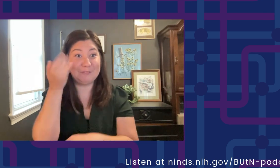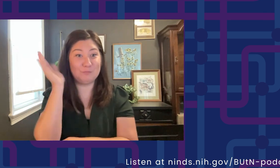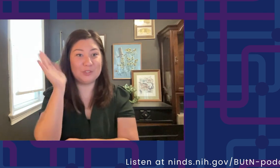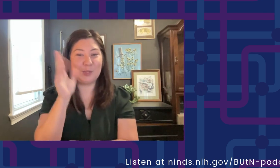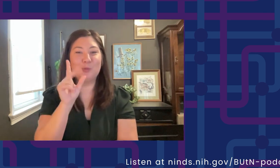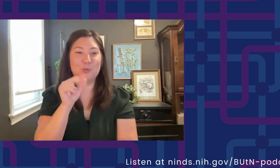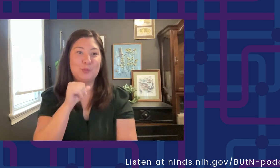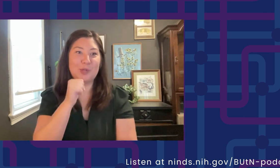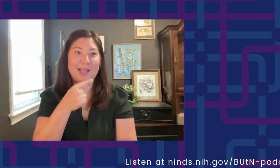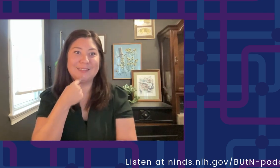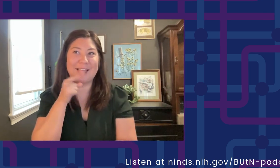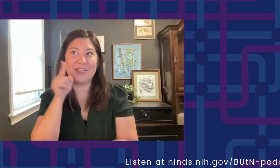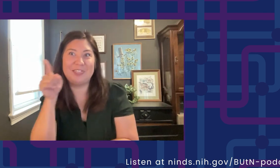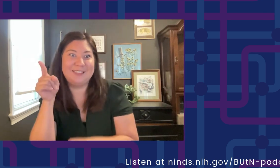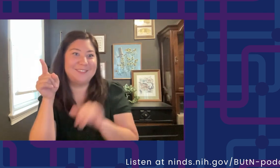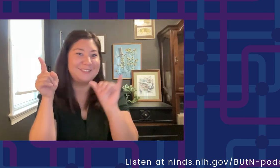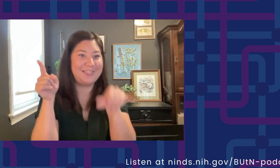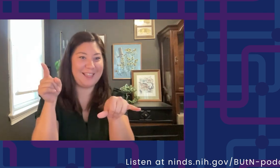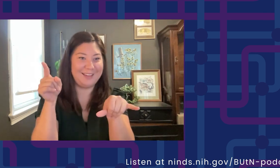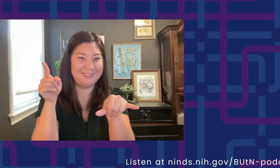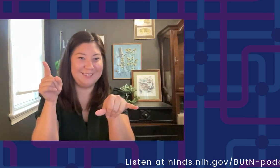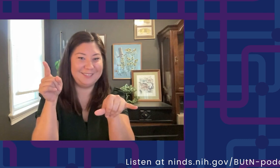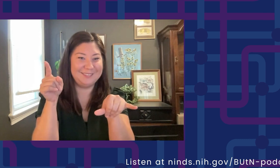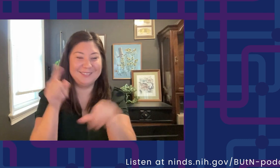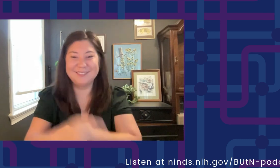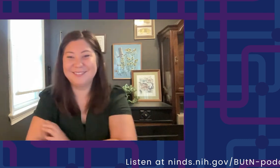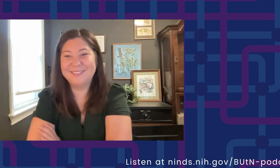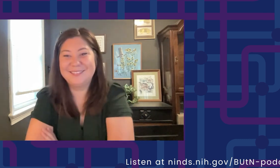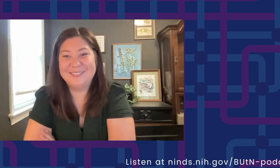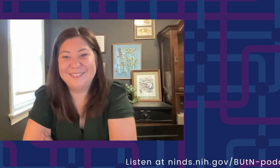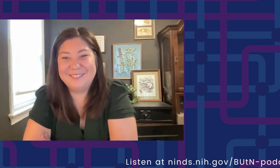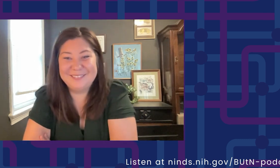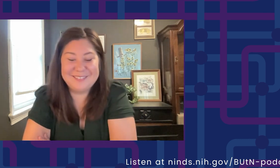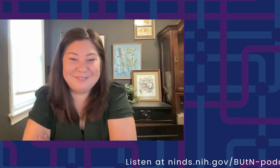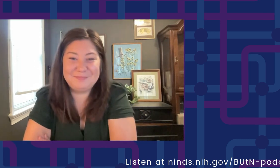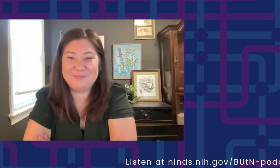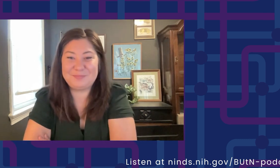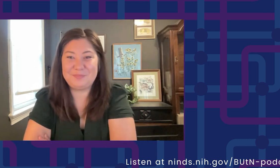So that's a pro tip for giving presentations. Don't say "this" or "that," but instead use directive language.